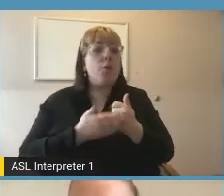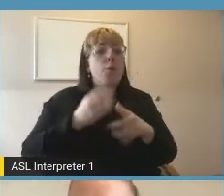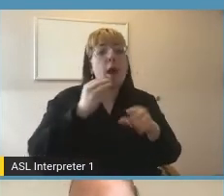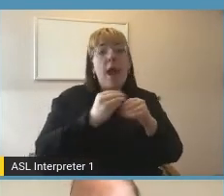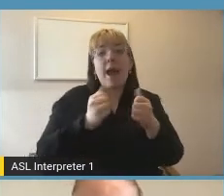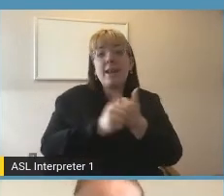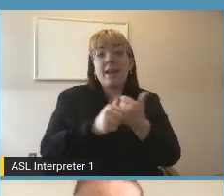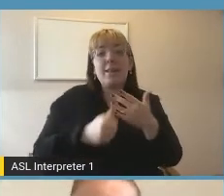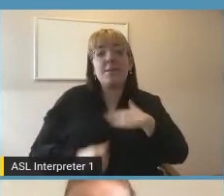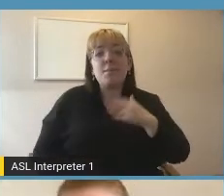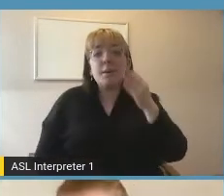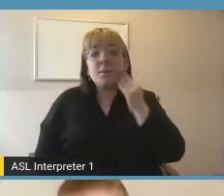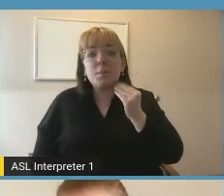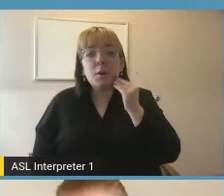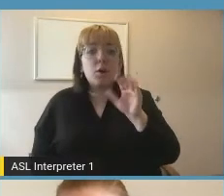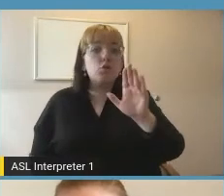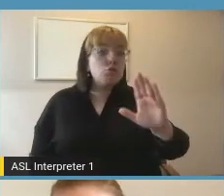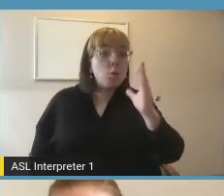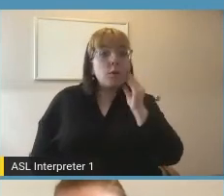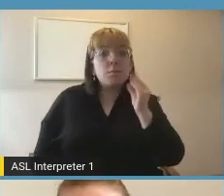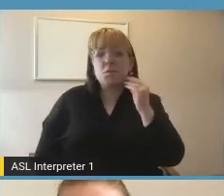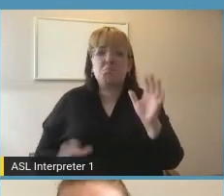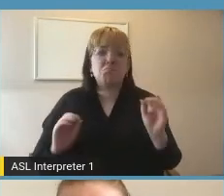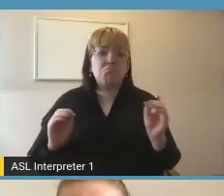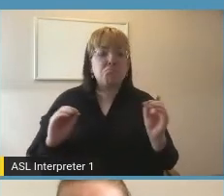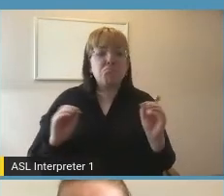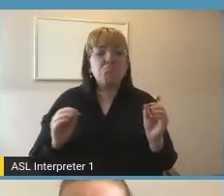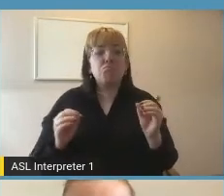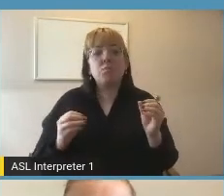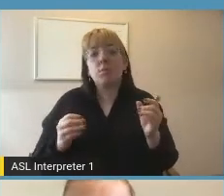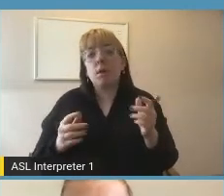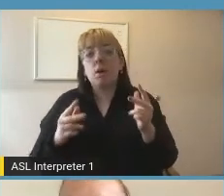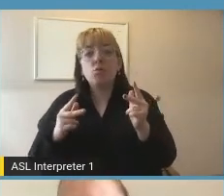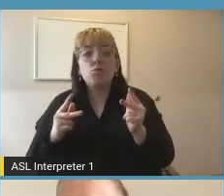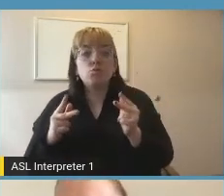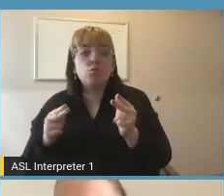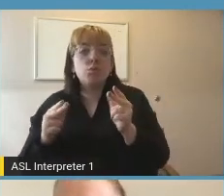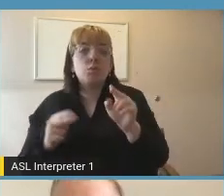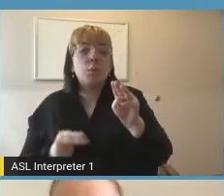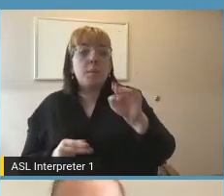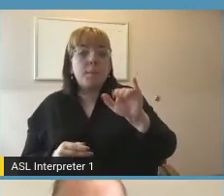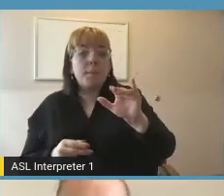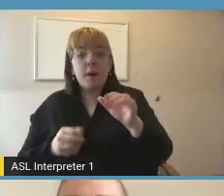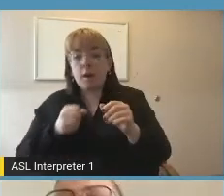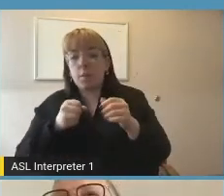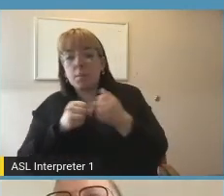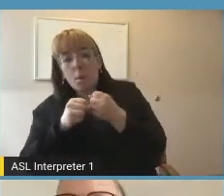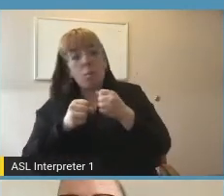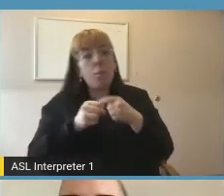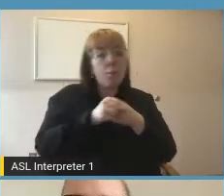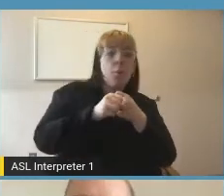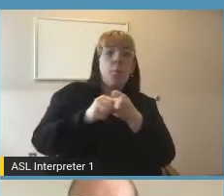I had gone through and trimmed up all of the mic bumps that I did. Not knowing what I was